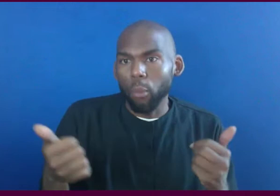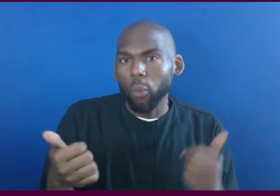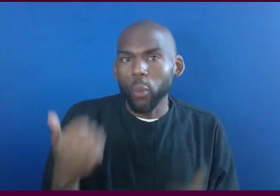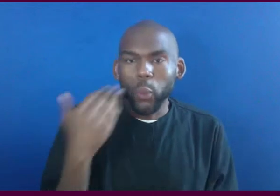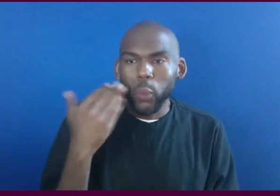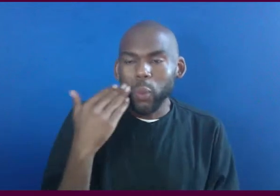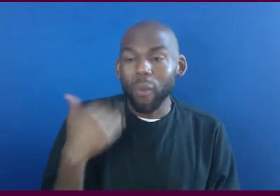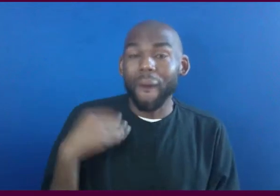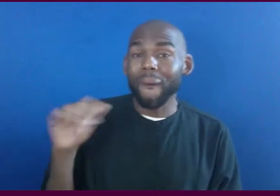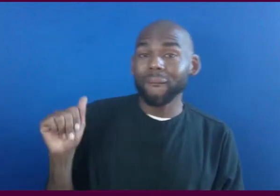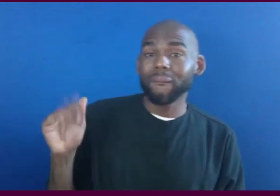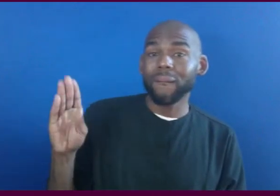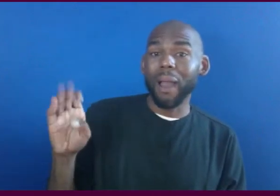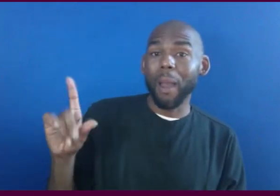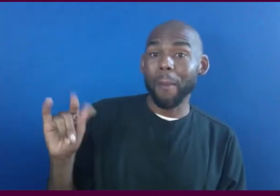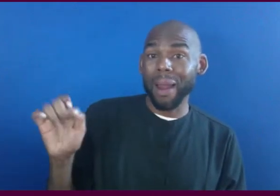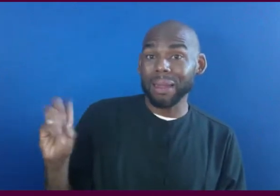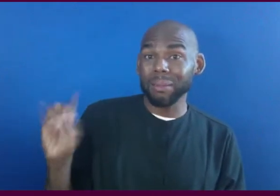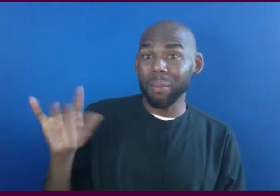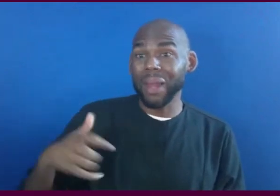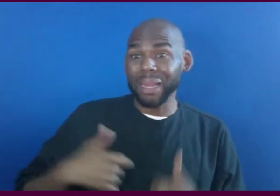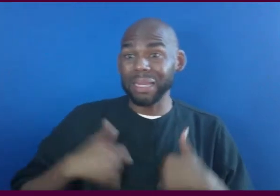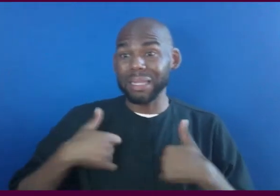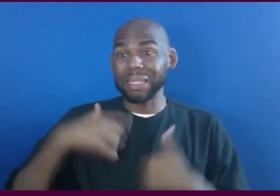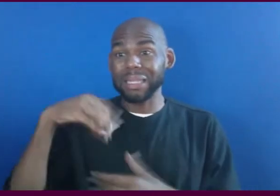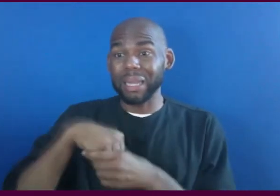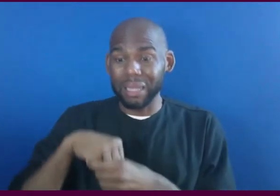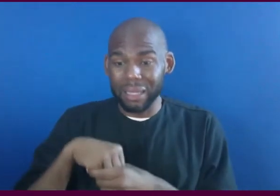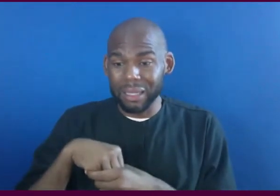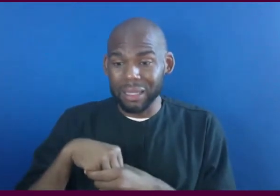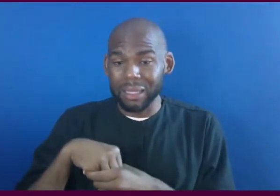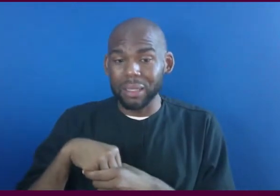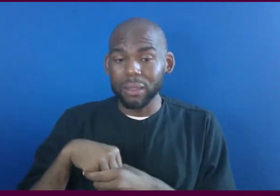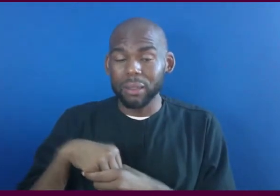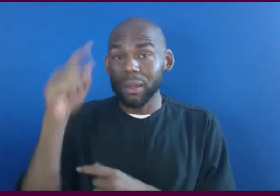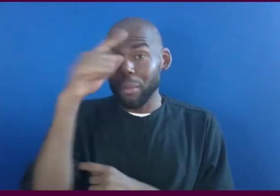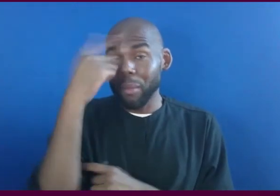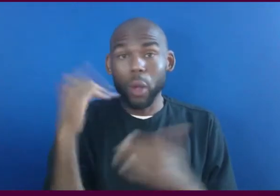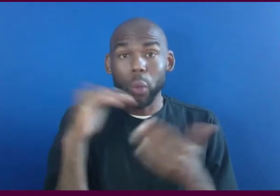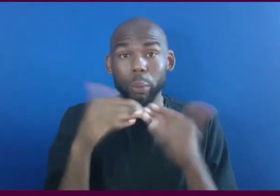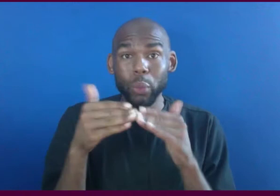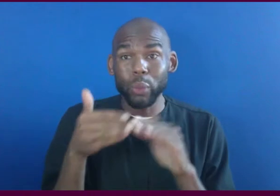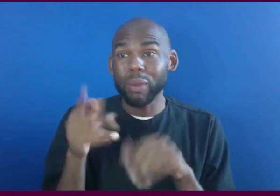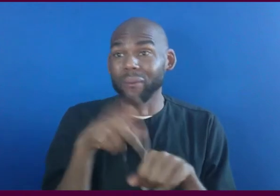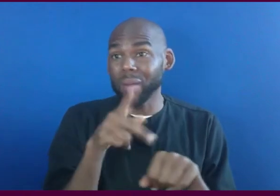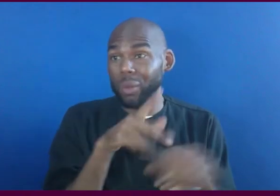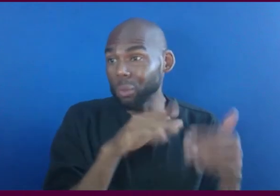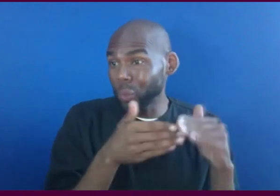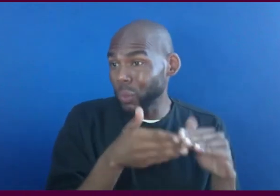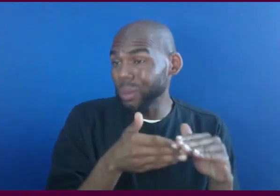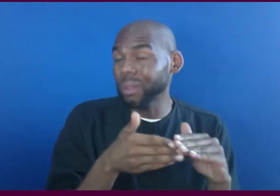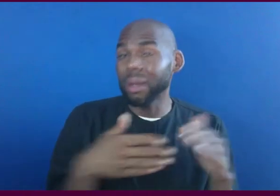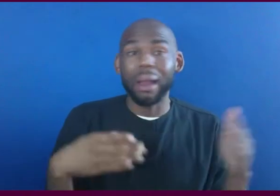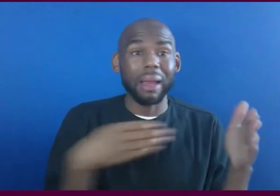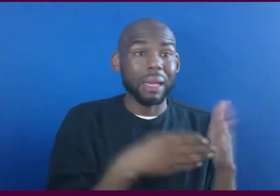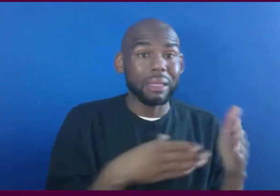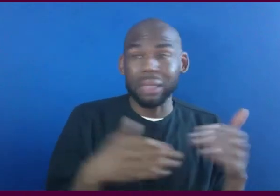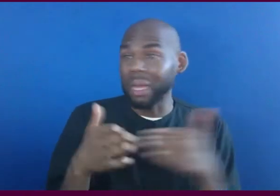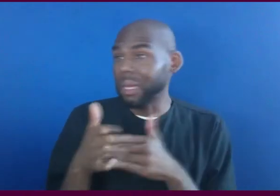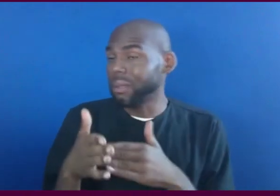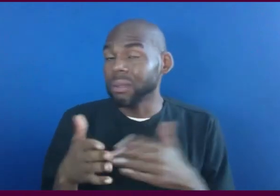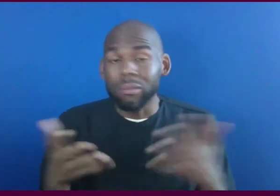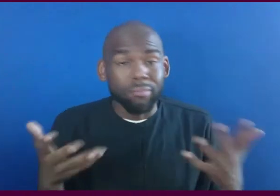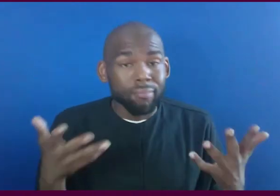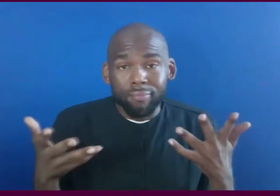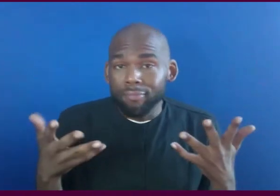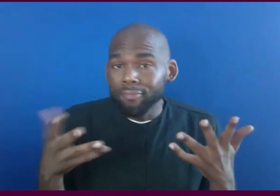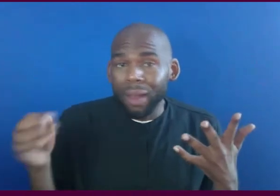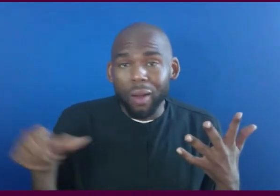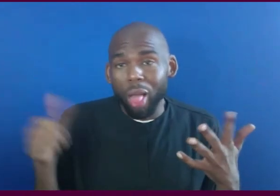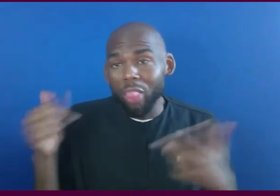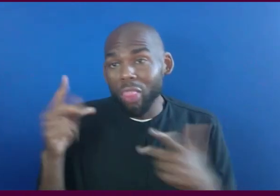There's ableism exist within the black community, the Filipino community, just other types of